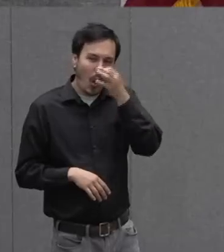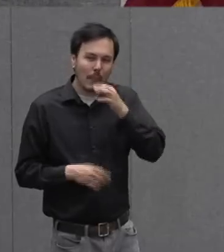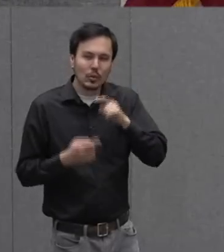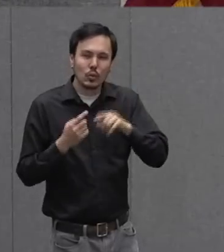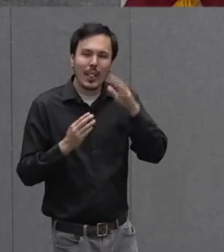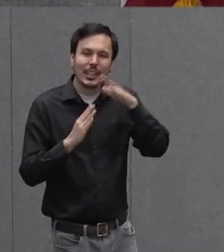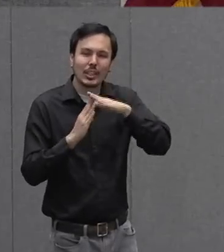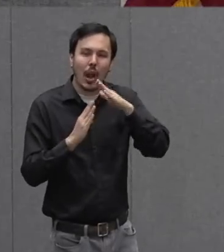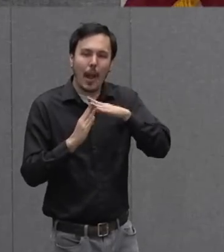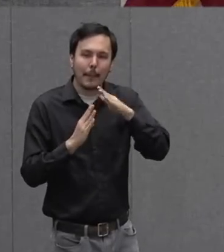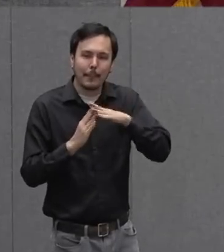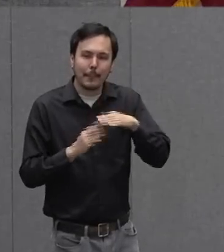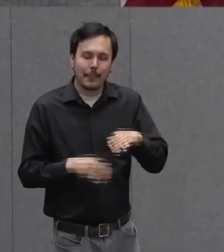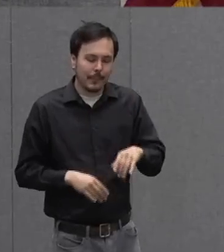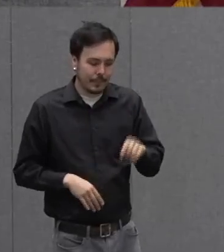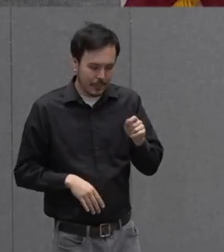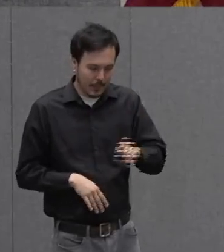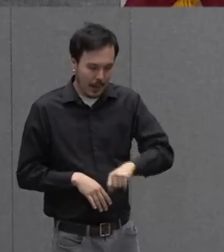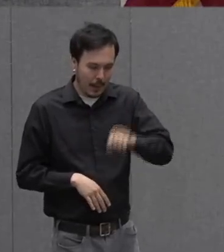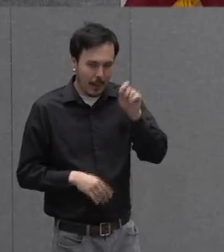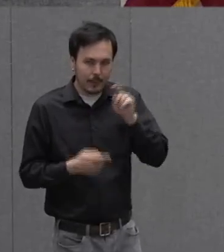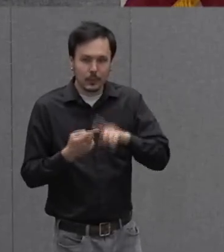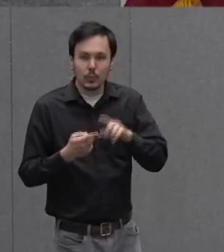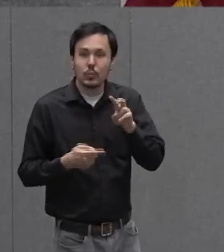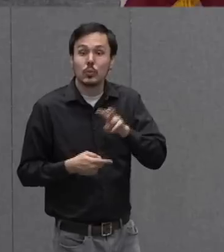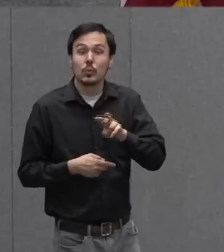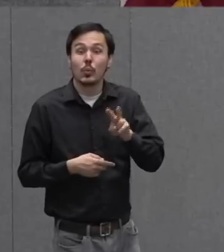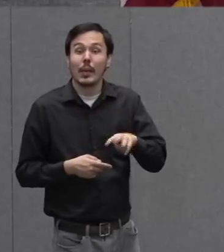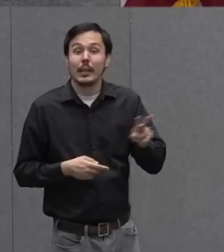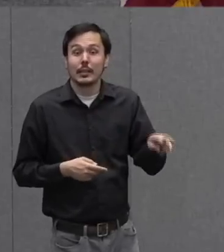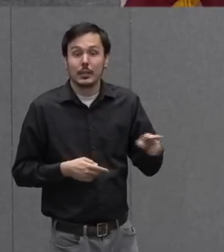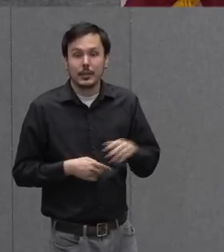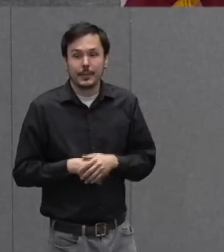All the way up to 22. That's a high number.